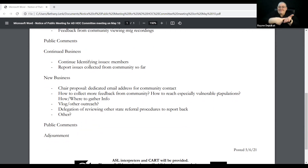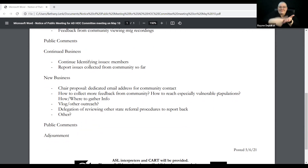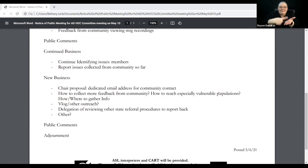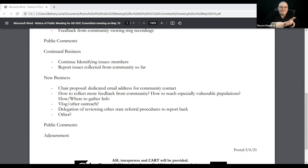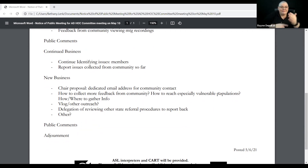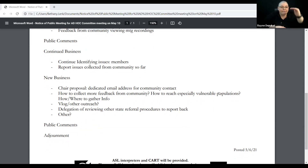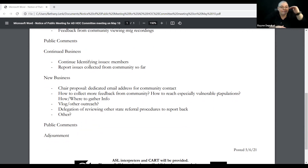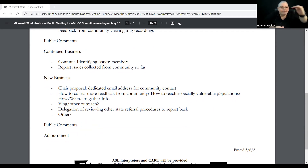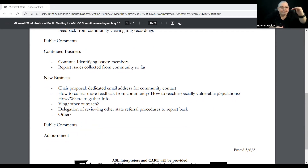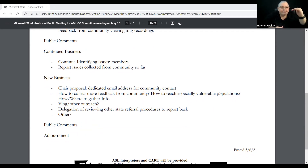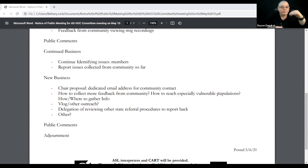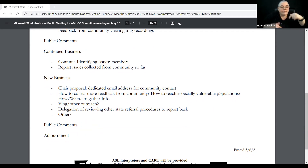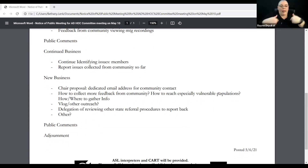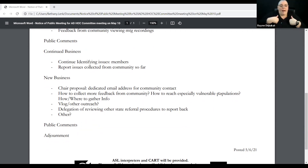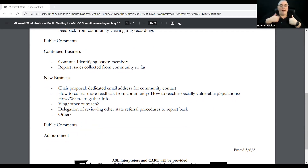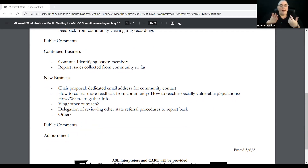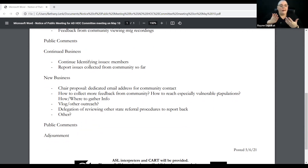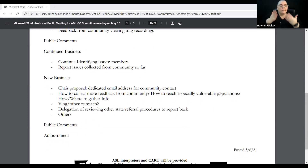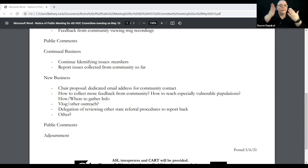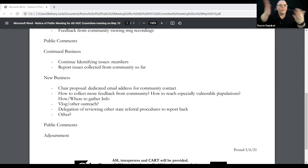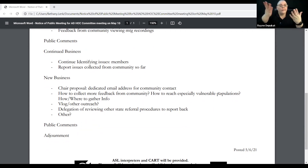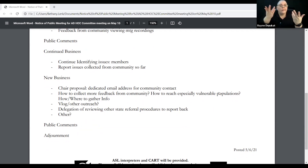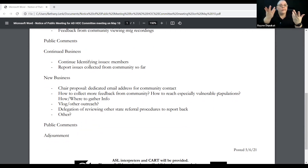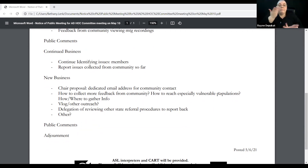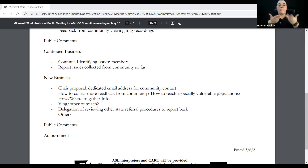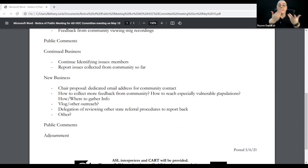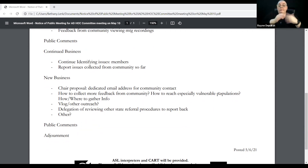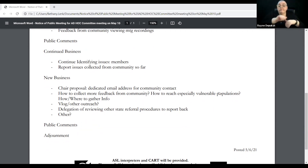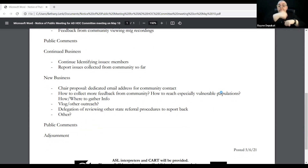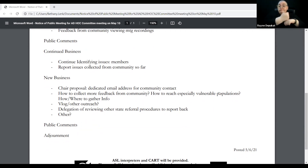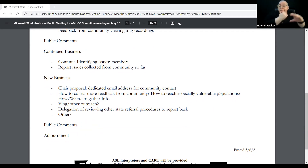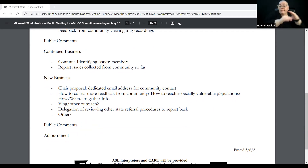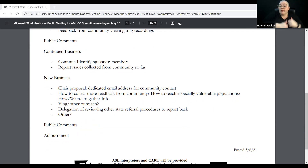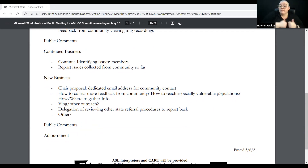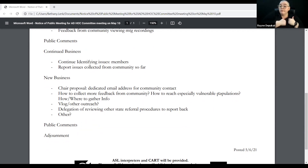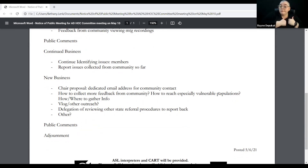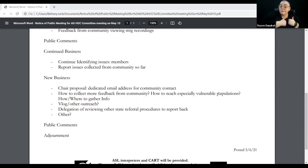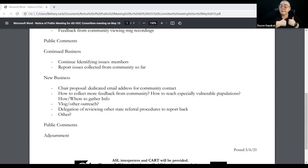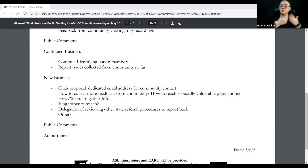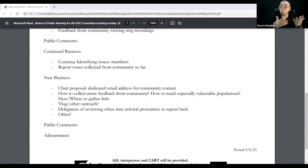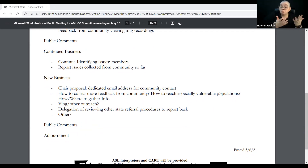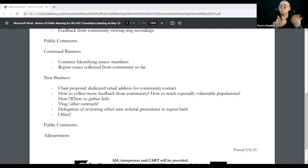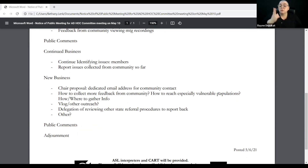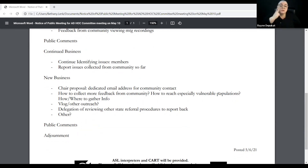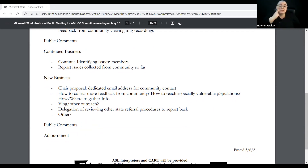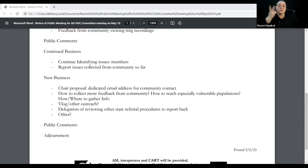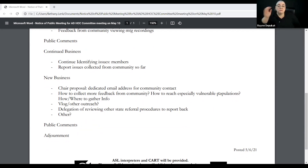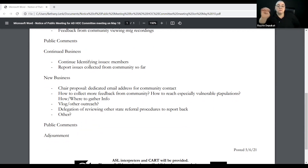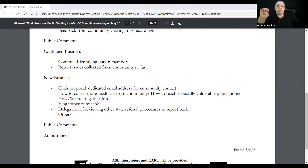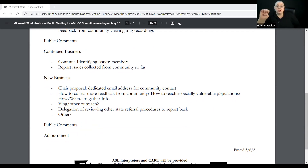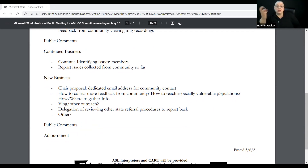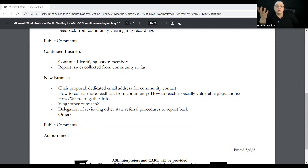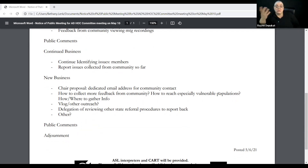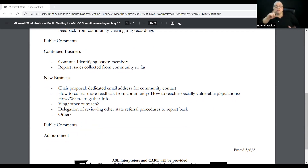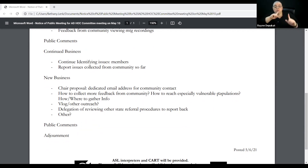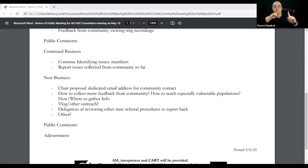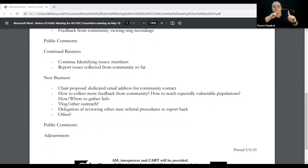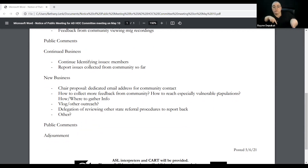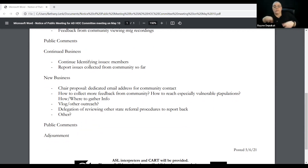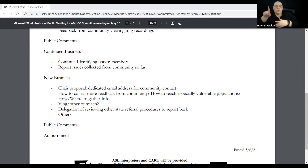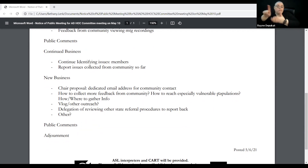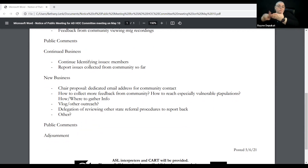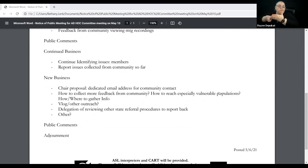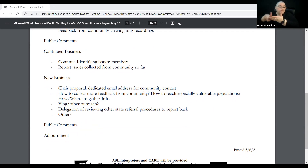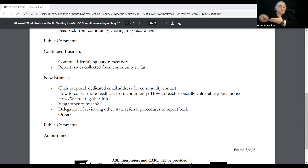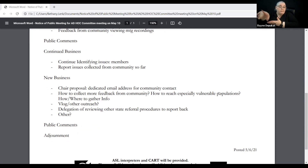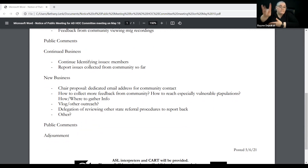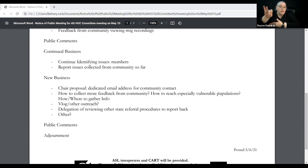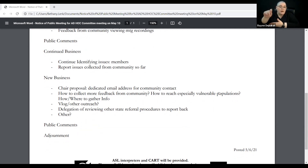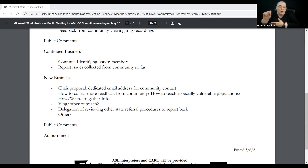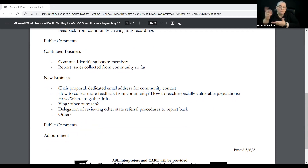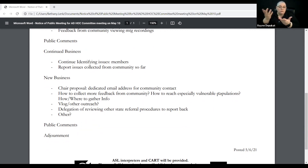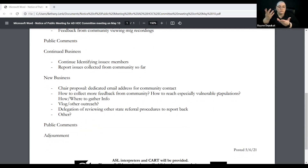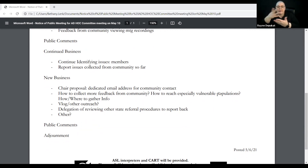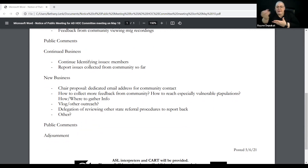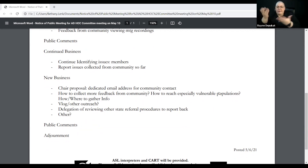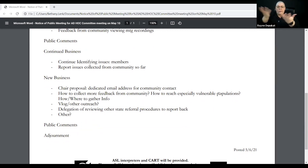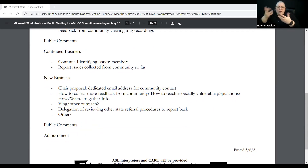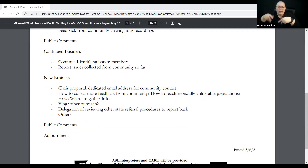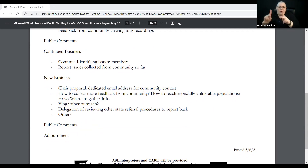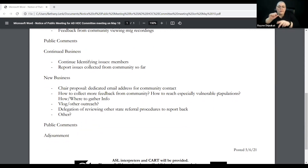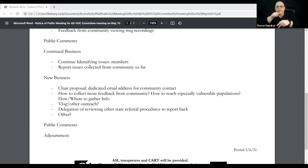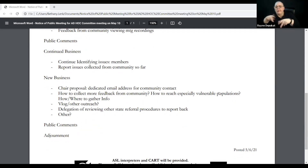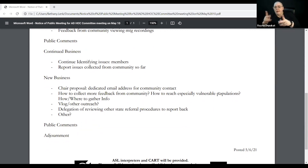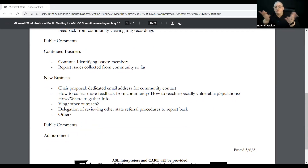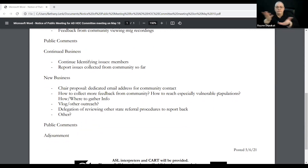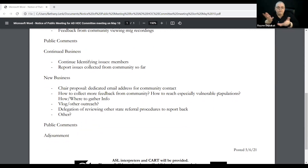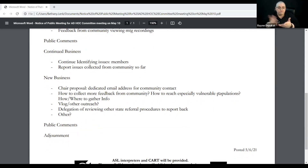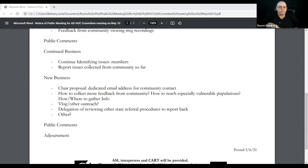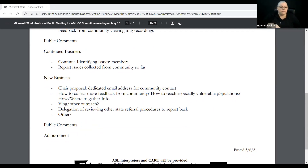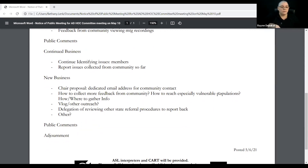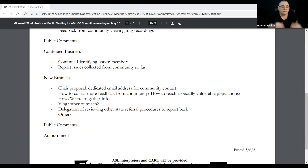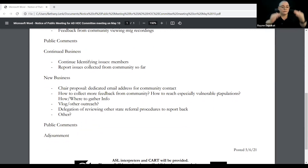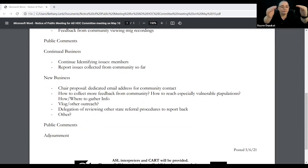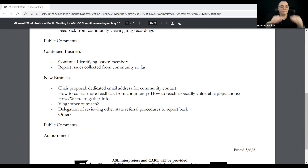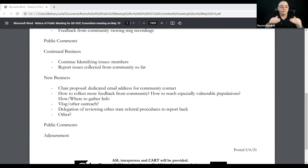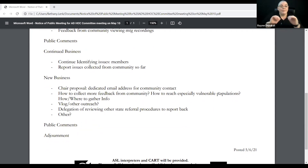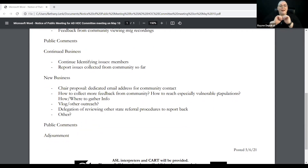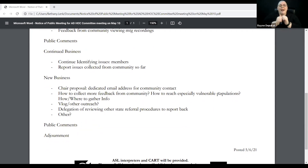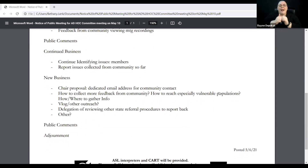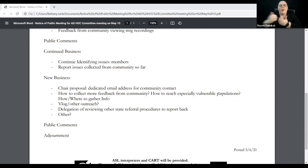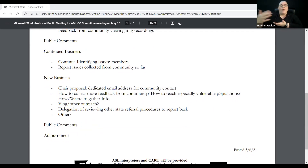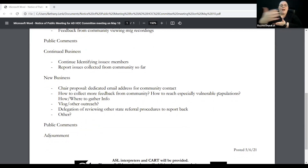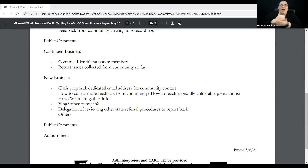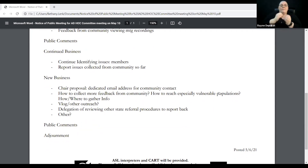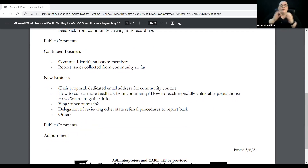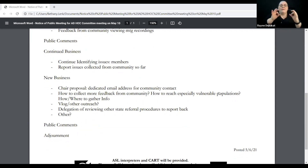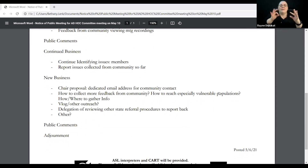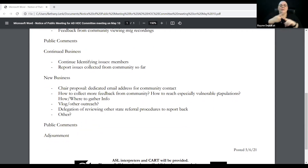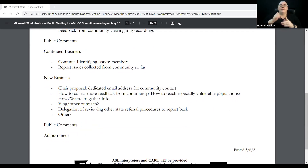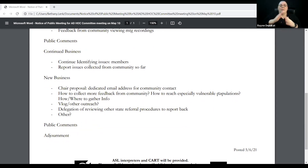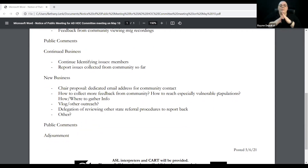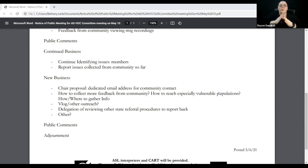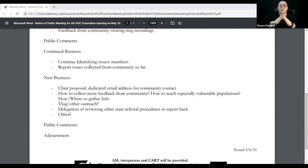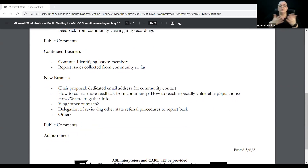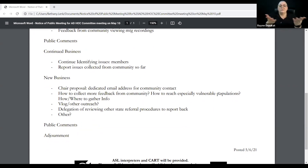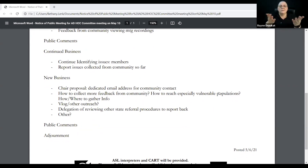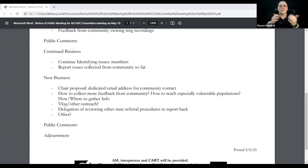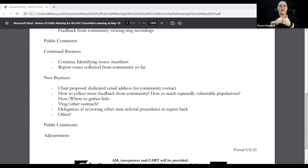That was laid out on the agenda here, we got through that we had, I had proposed to maybe establish an email address, But we'll have to see, and have earnest, check into that in terms of legal advice and find out what's allowed and what is not.